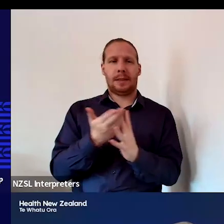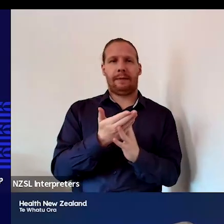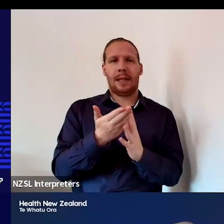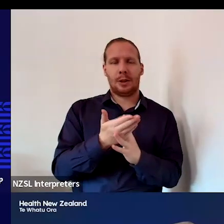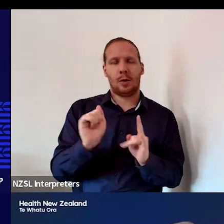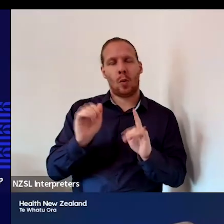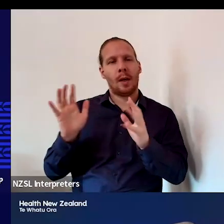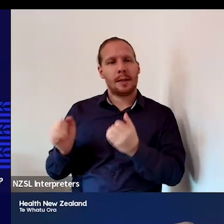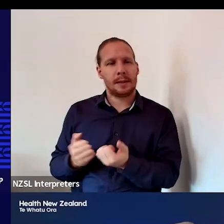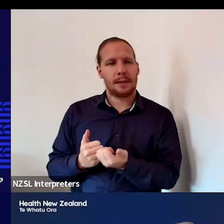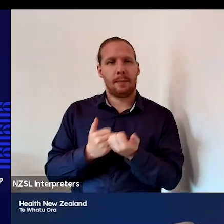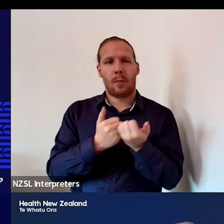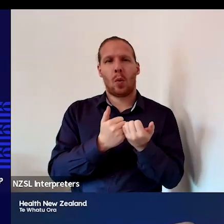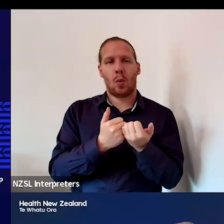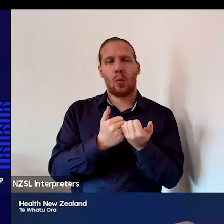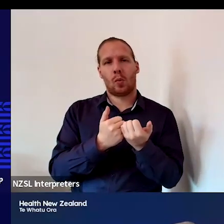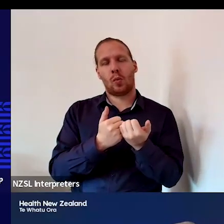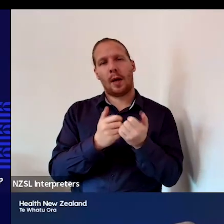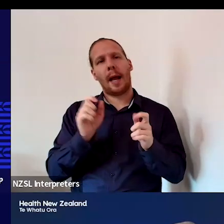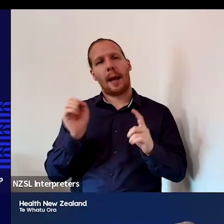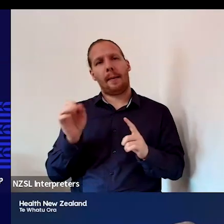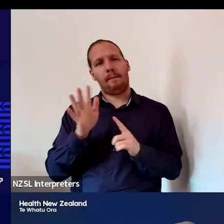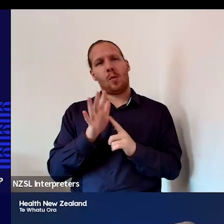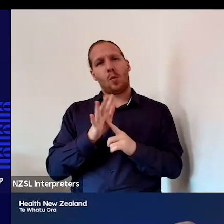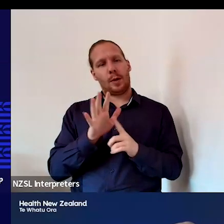as being a very important what data shape sort of later outcomes.